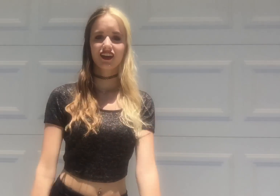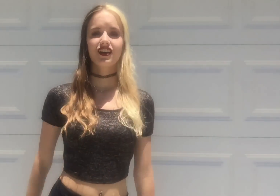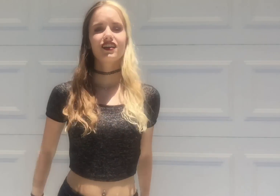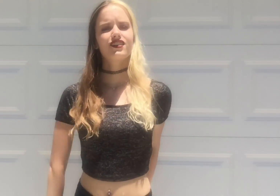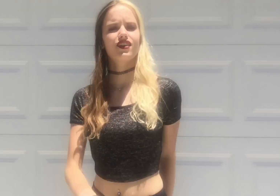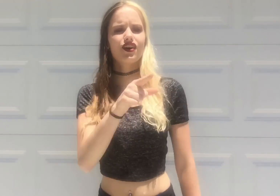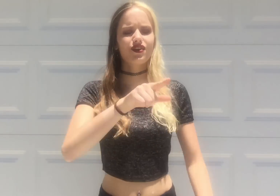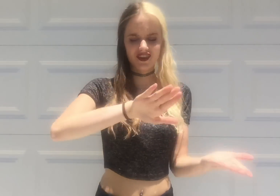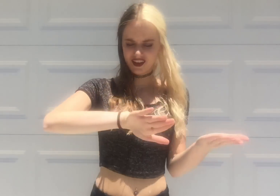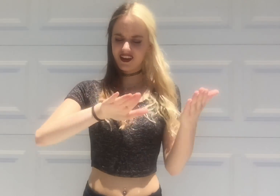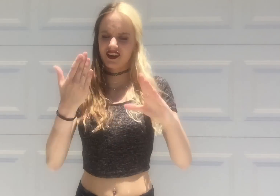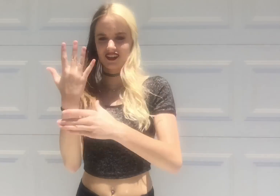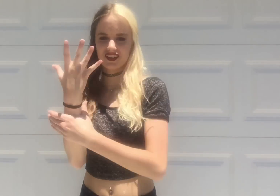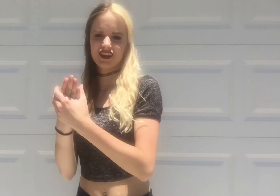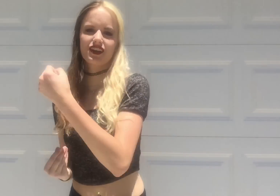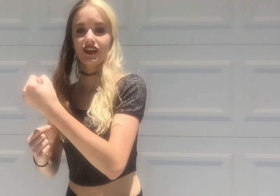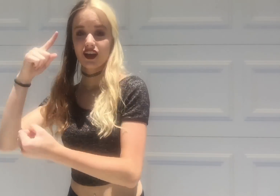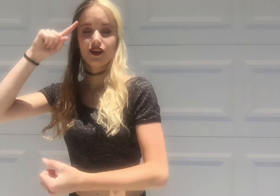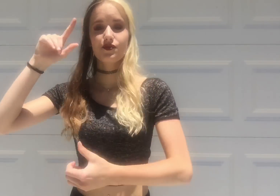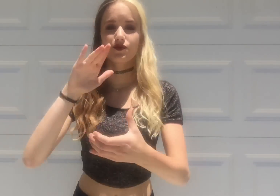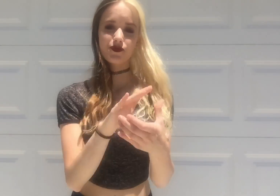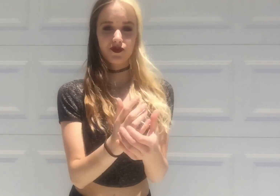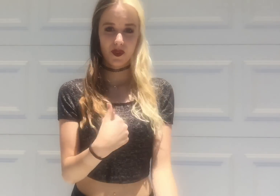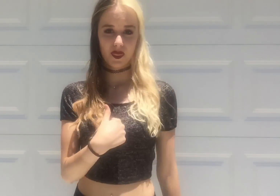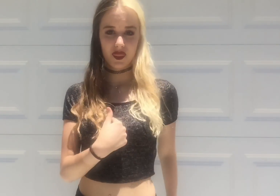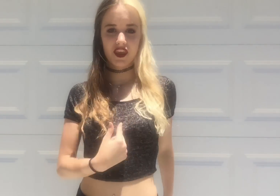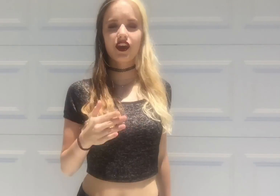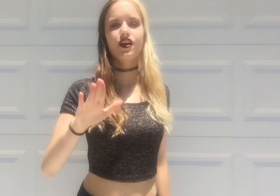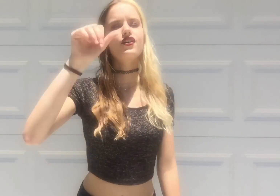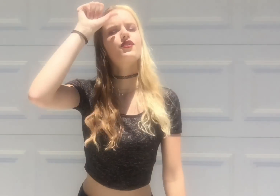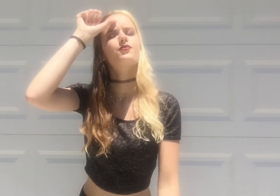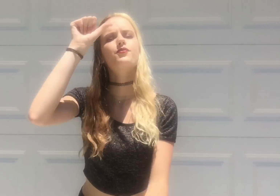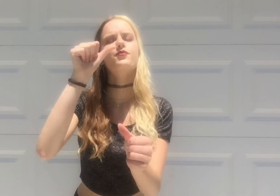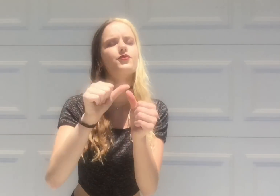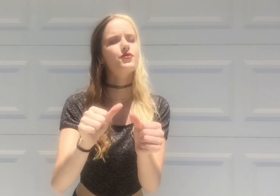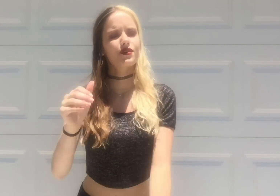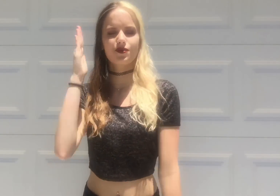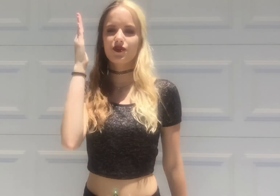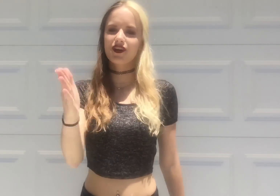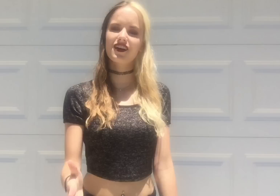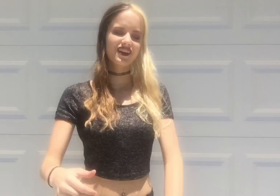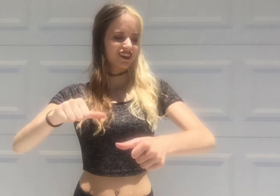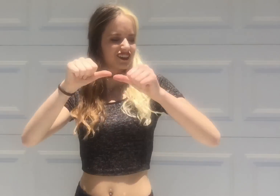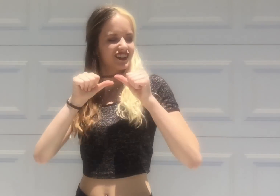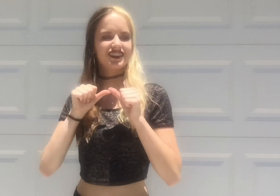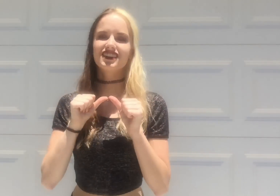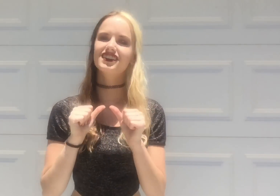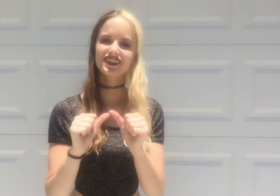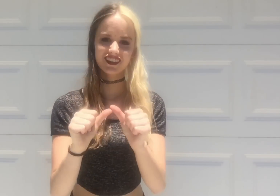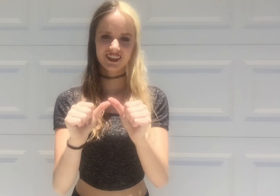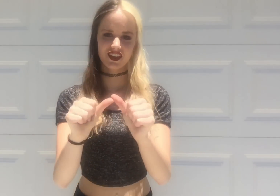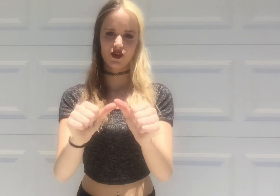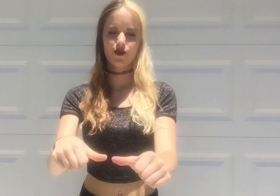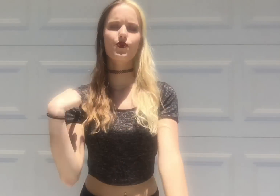And though you're dead and gone believe me Your memory will carry on